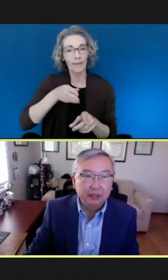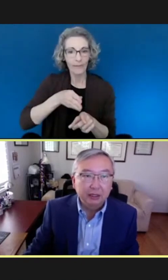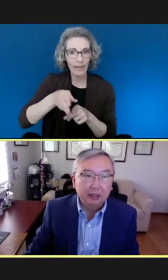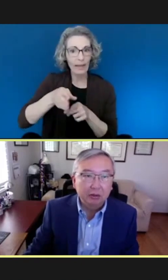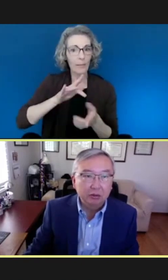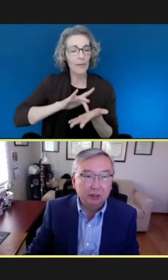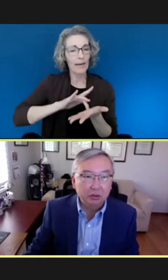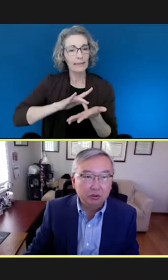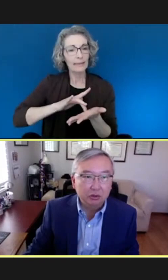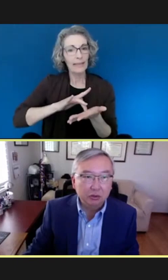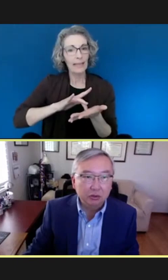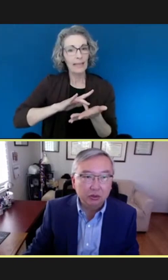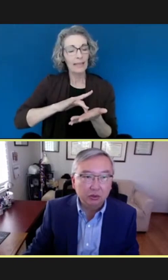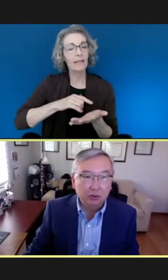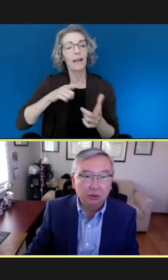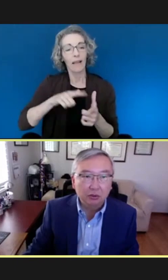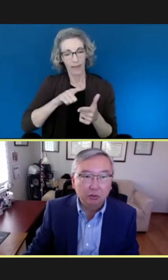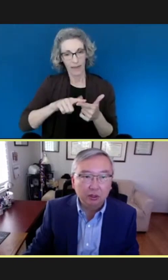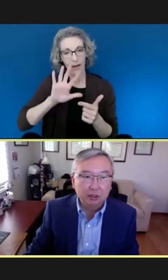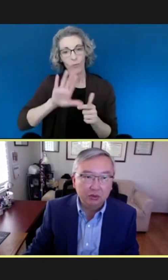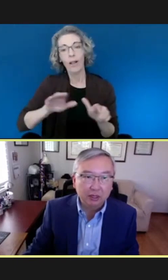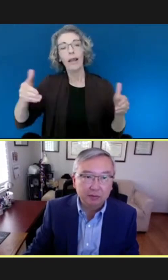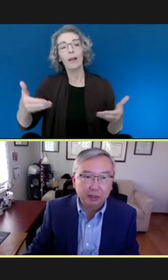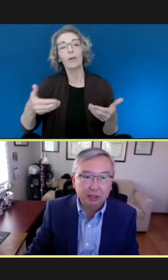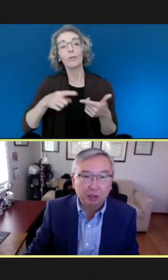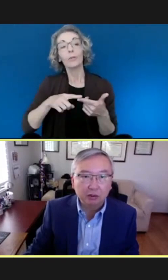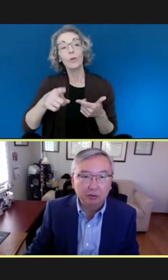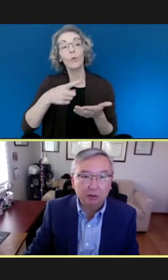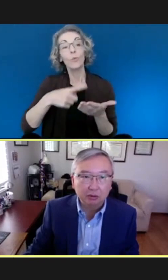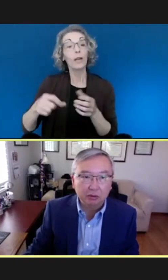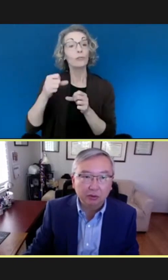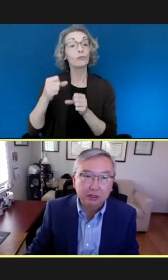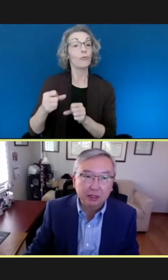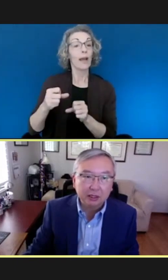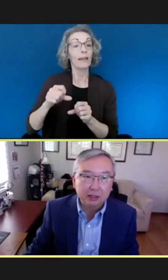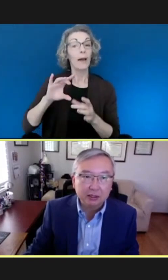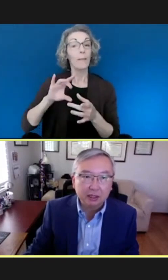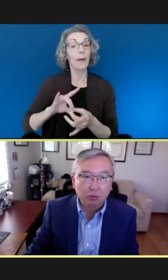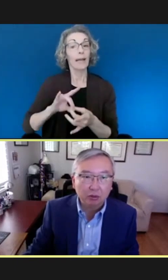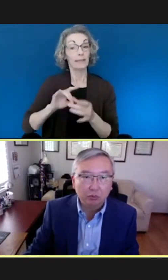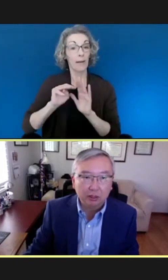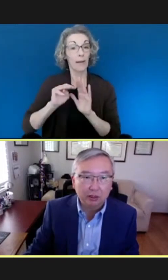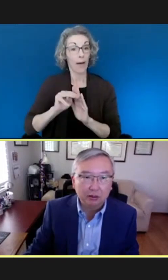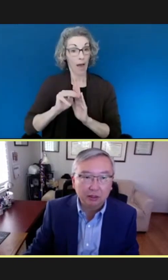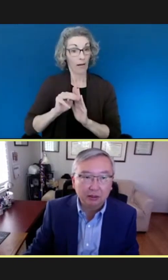And I will introduce to you what the strengths-based model of neurodiversity